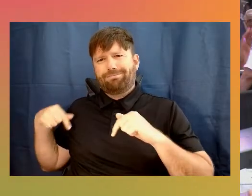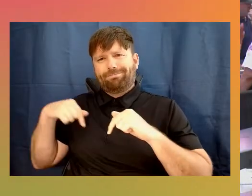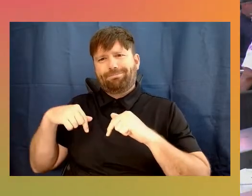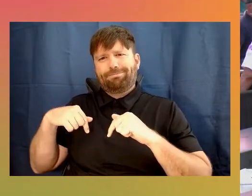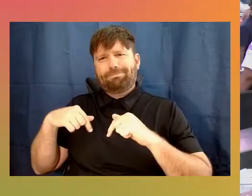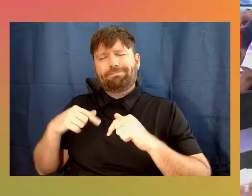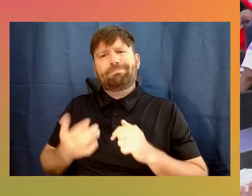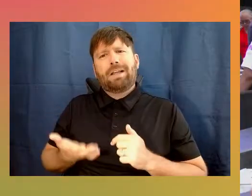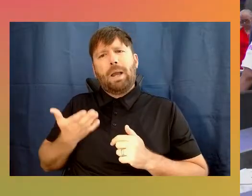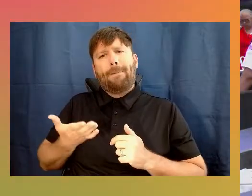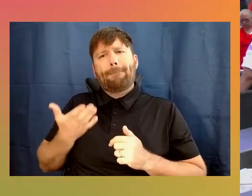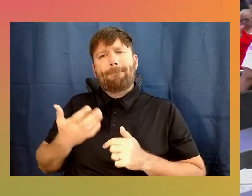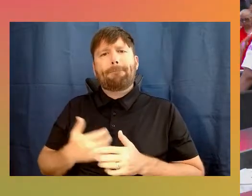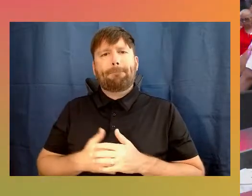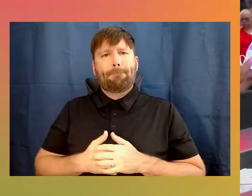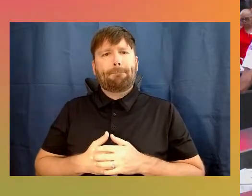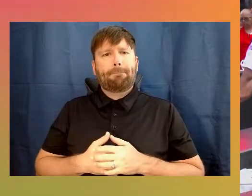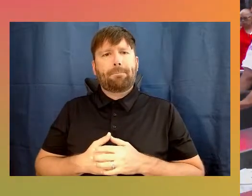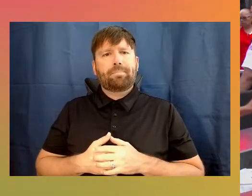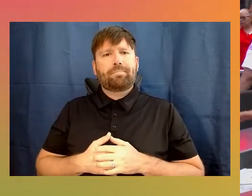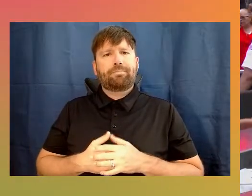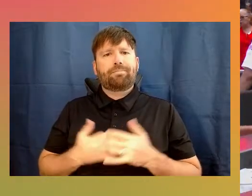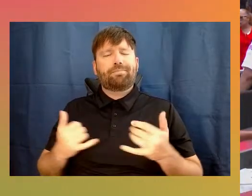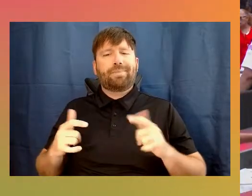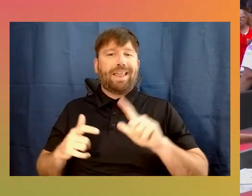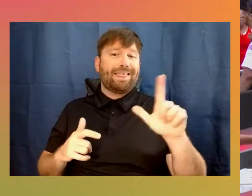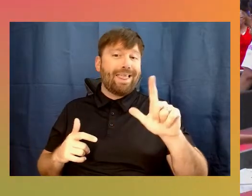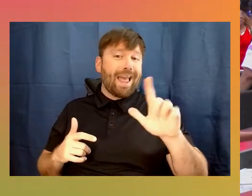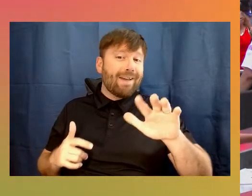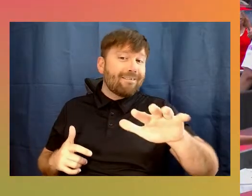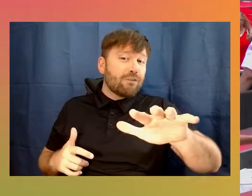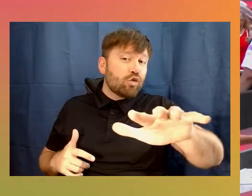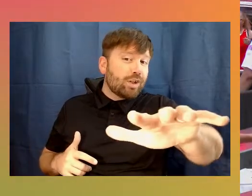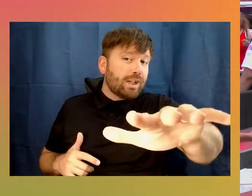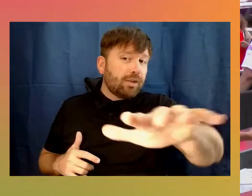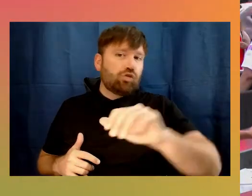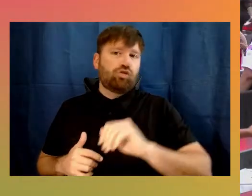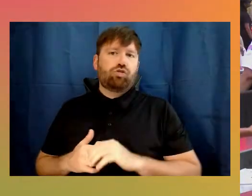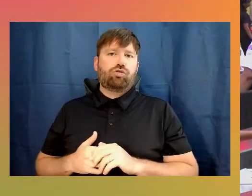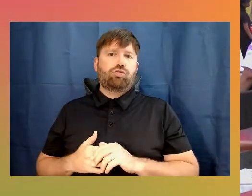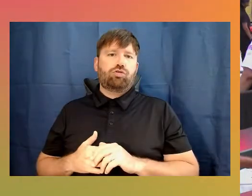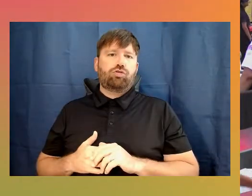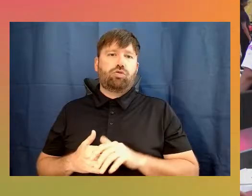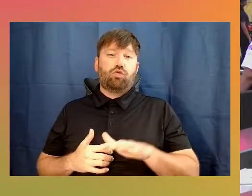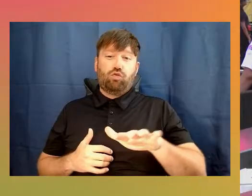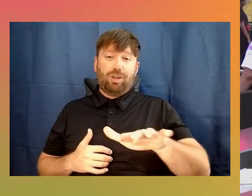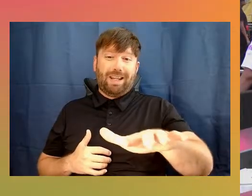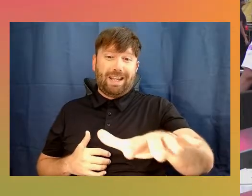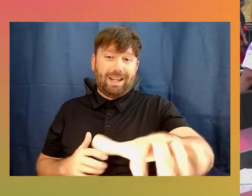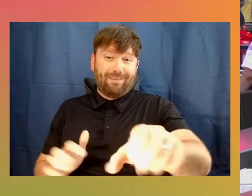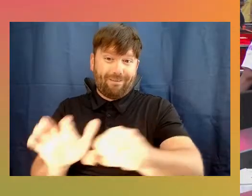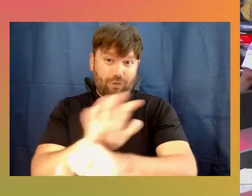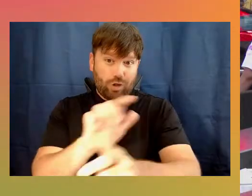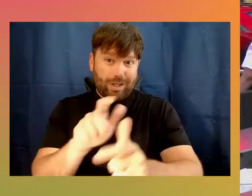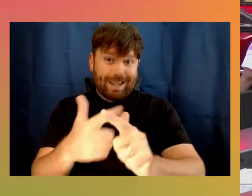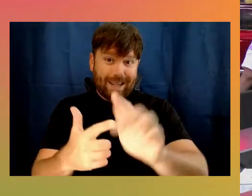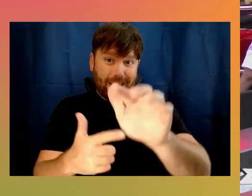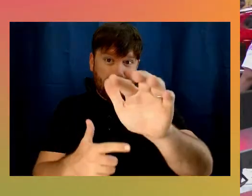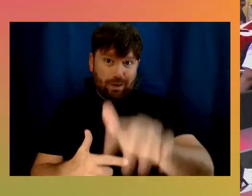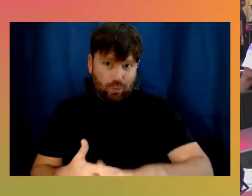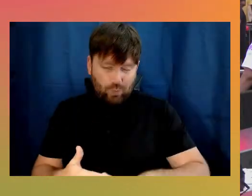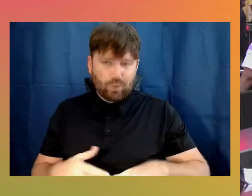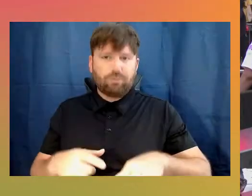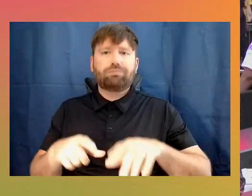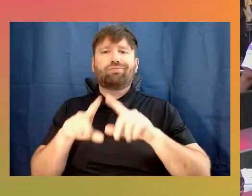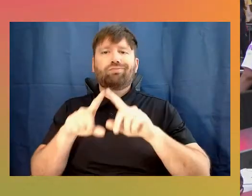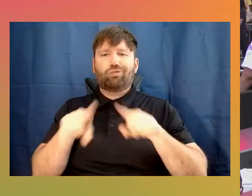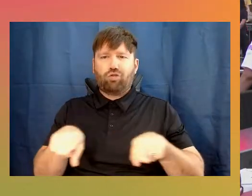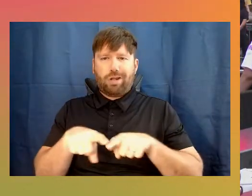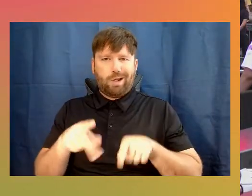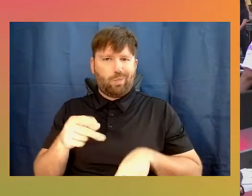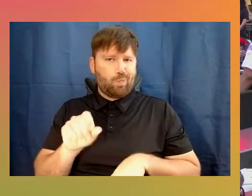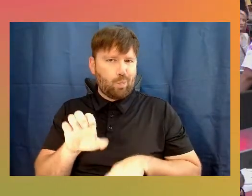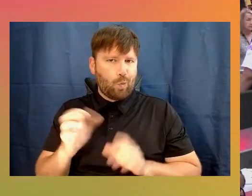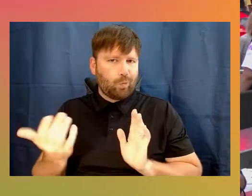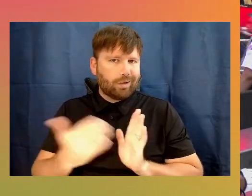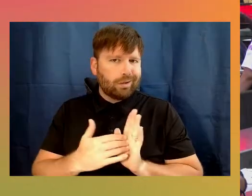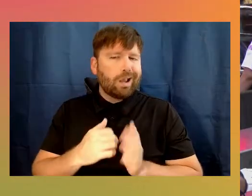NOW HOP THE BACK FOOT IN.